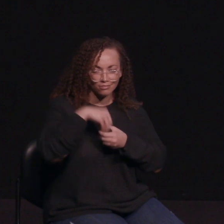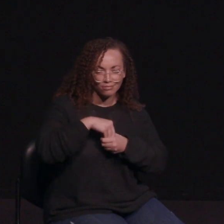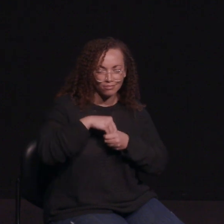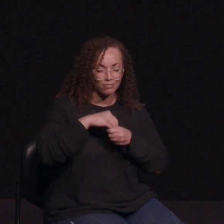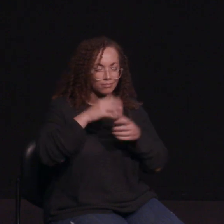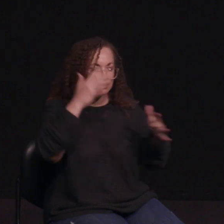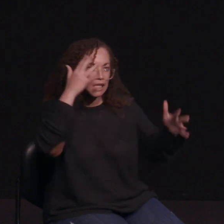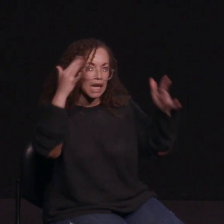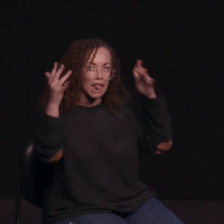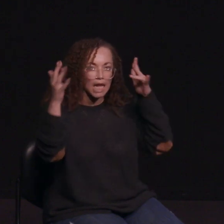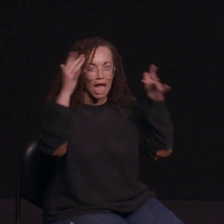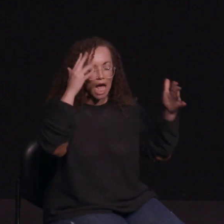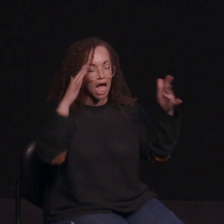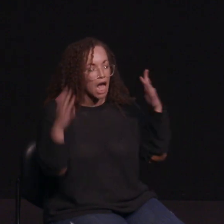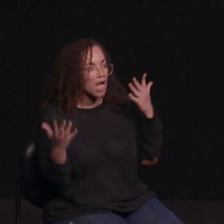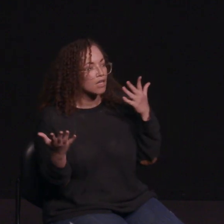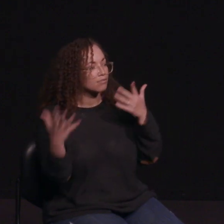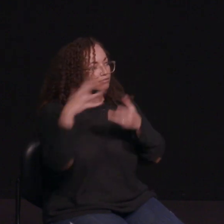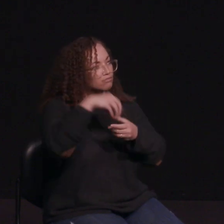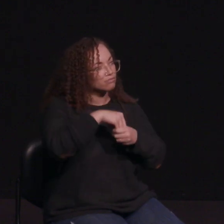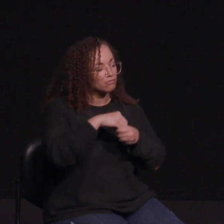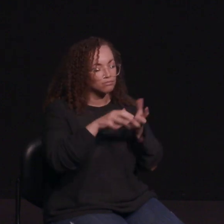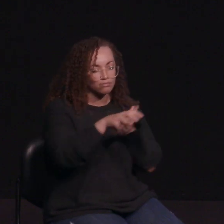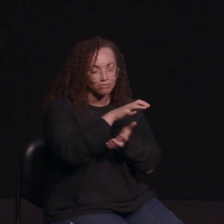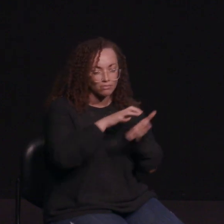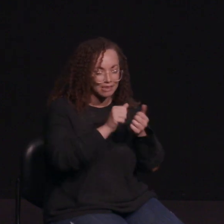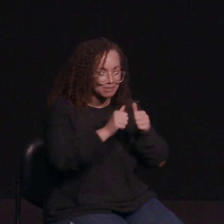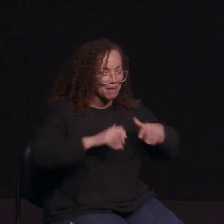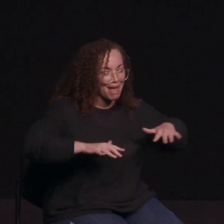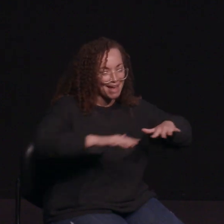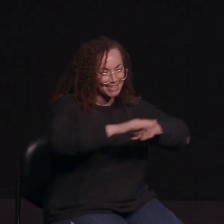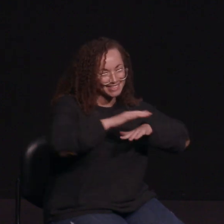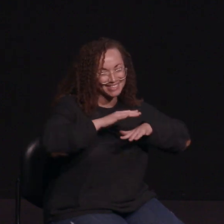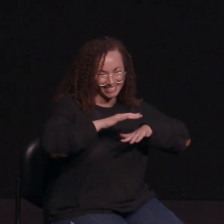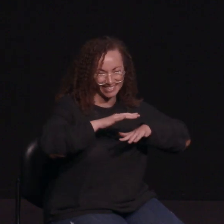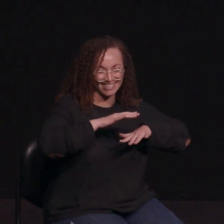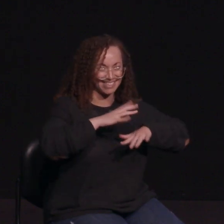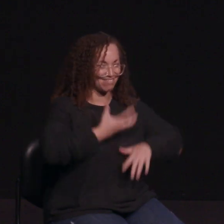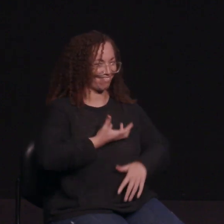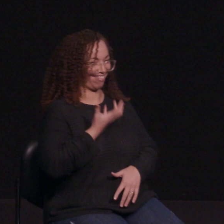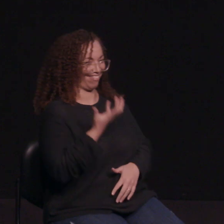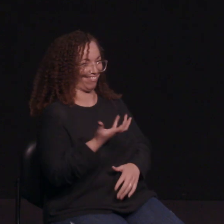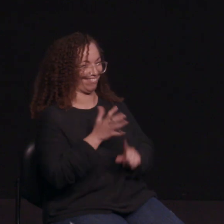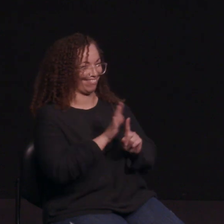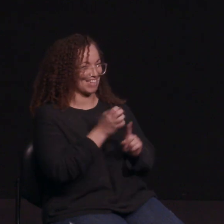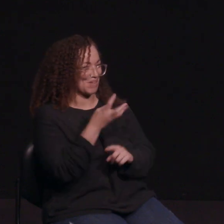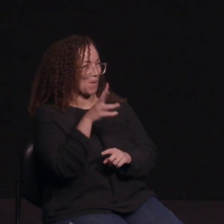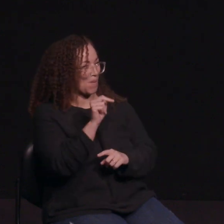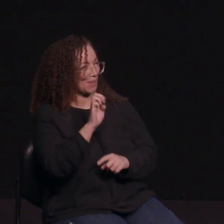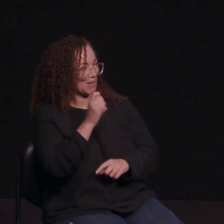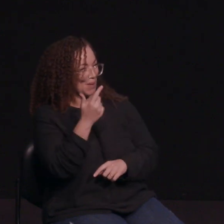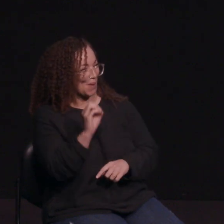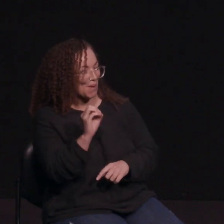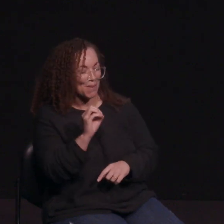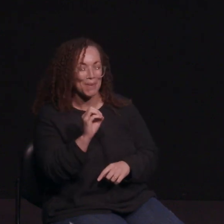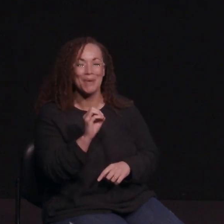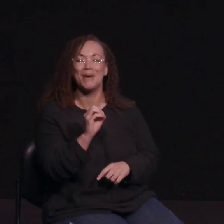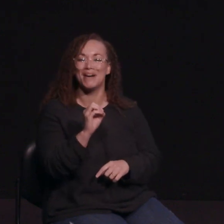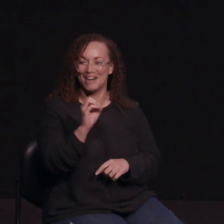space in which a mythologized version of his own ego-- I know him too well--